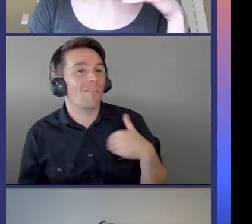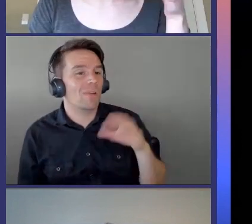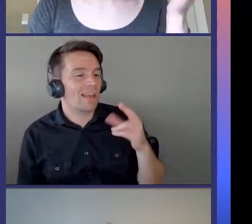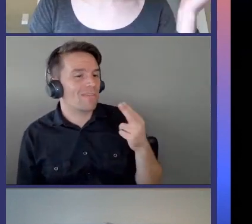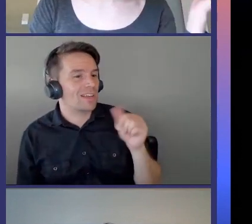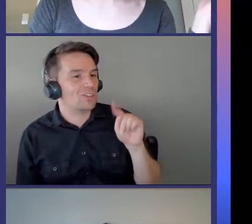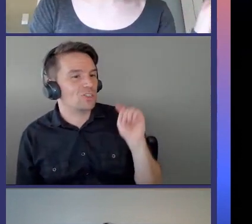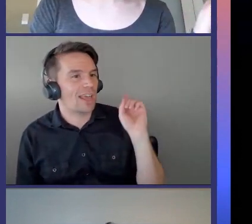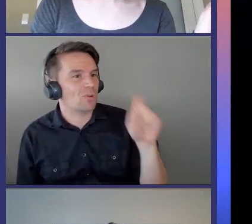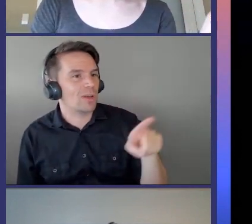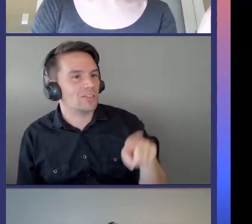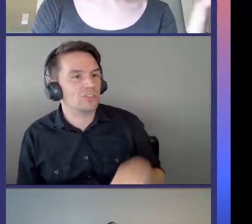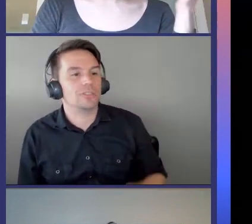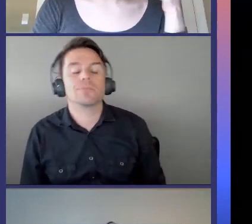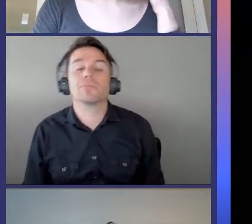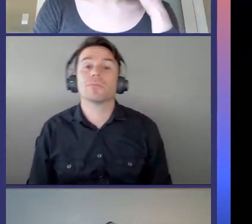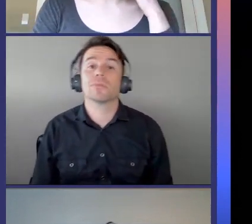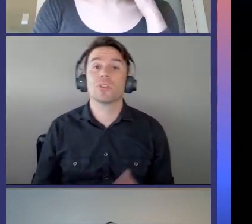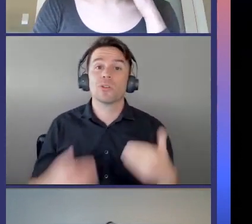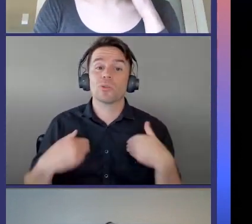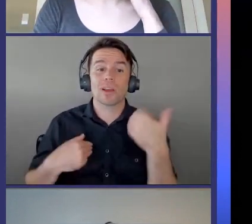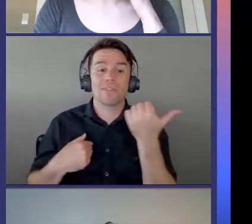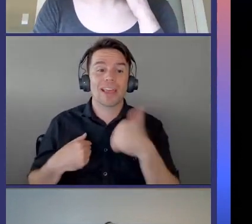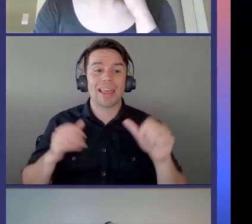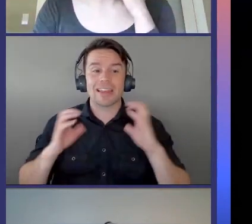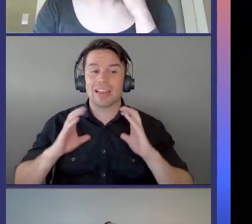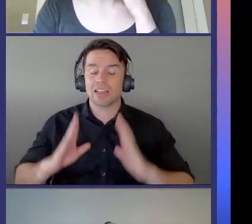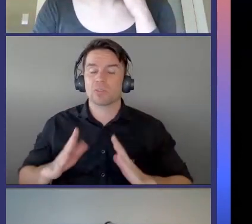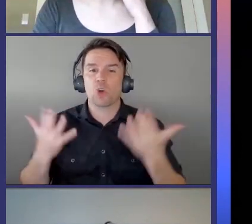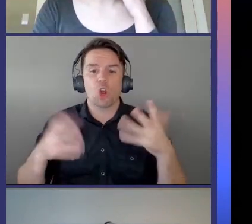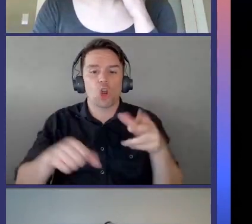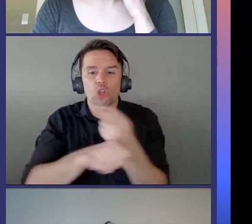do we have any customers we can talk about who are already using Step Functions?